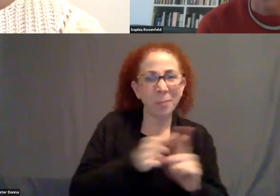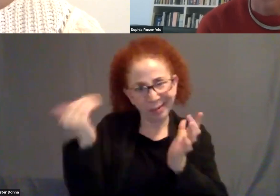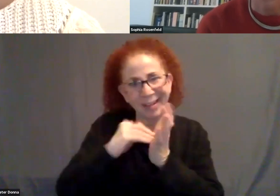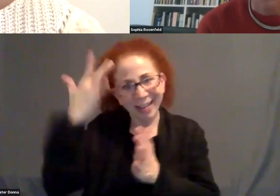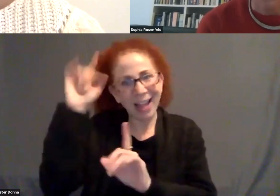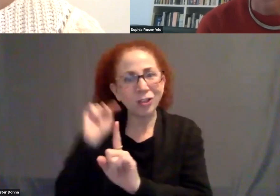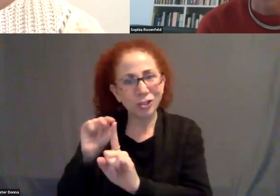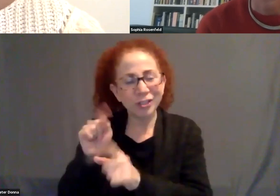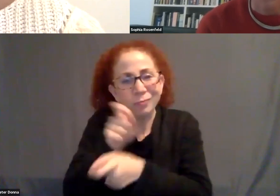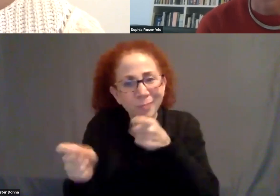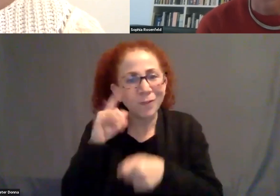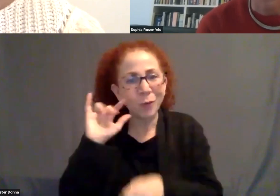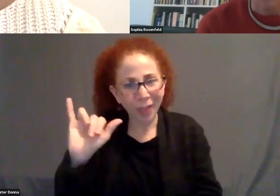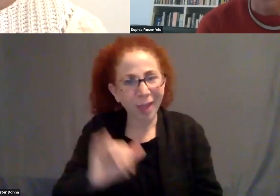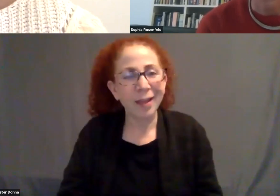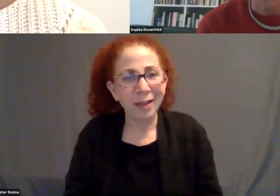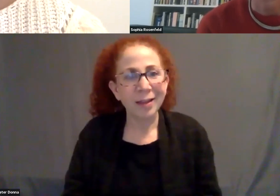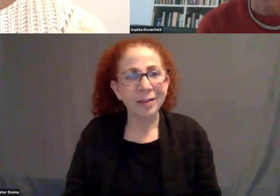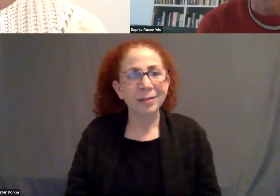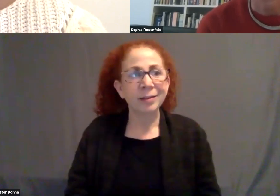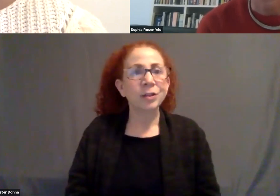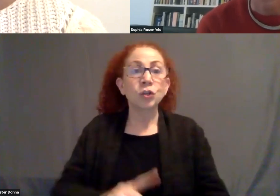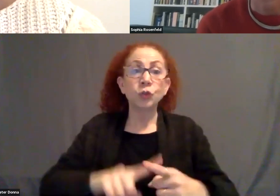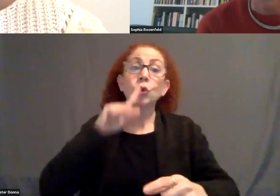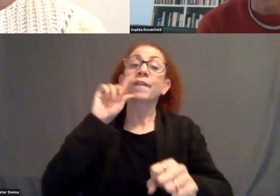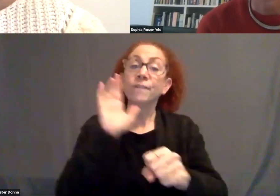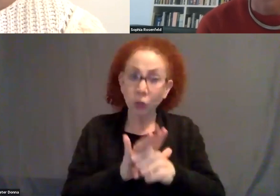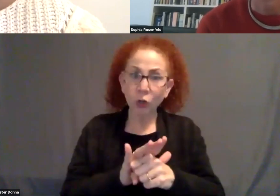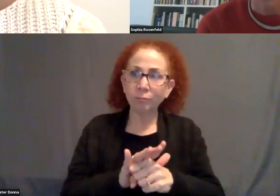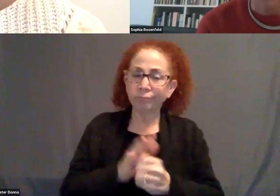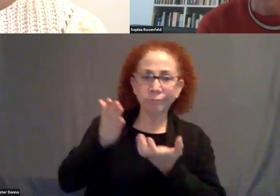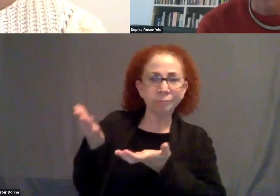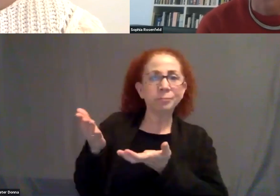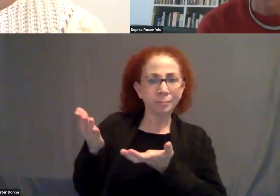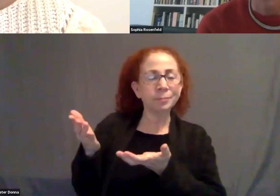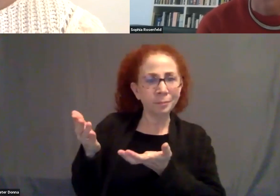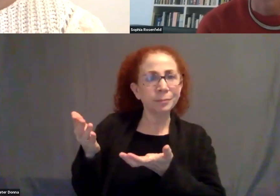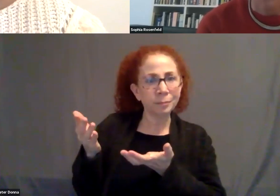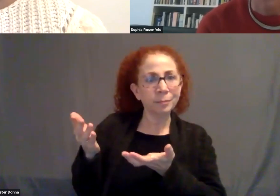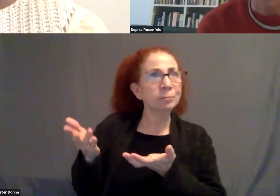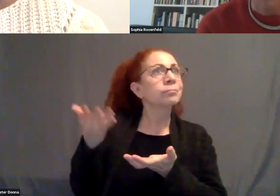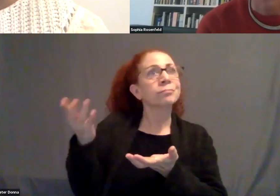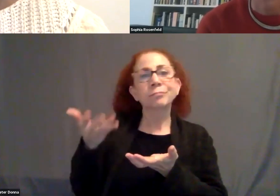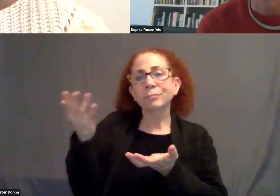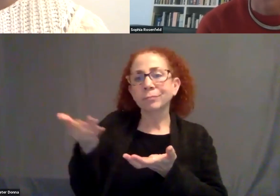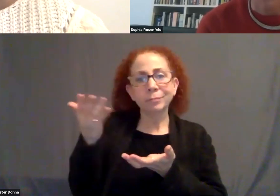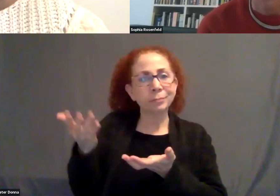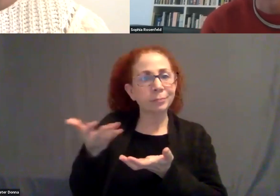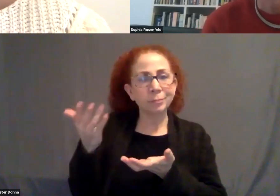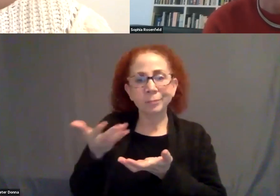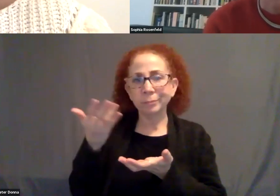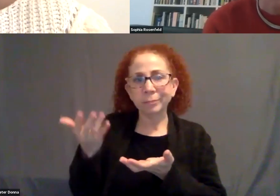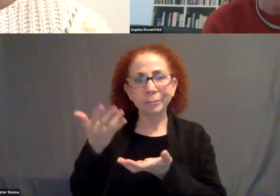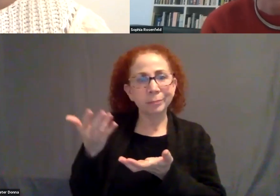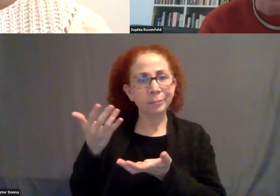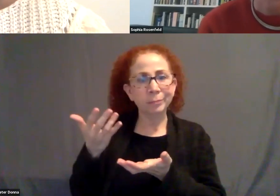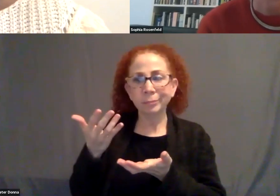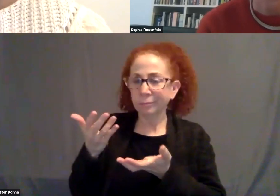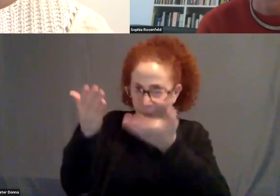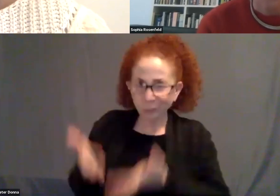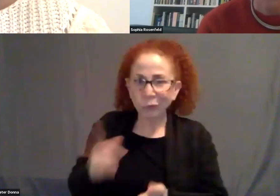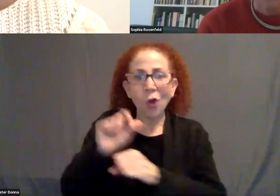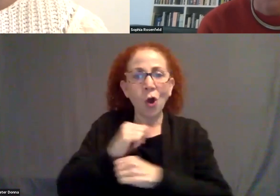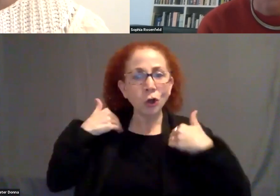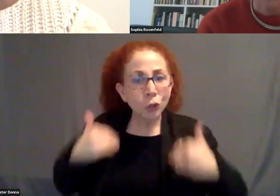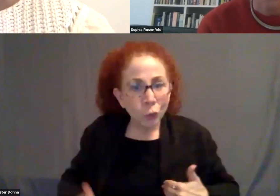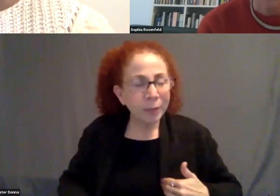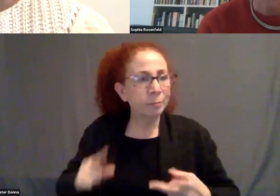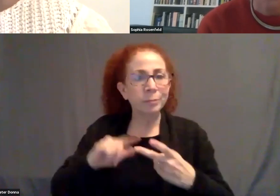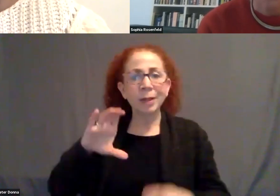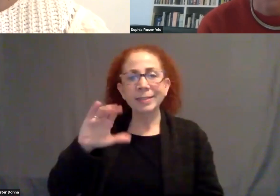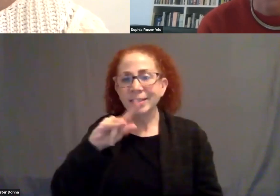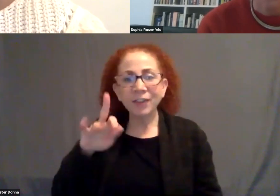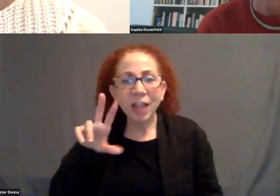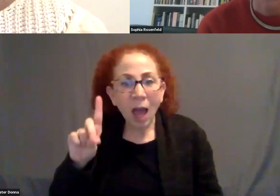And that confirms your humanity as civilized human versus not.